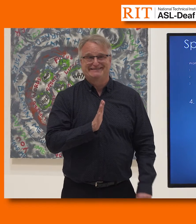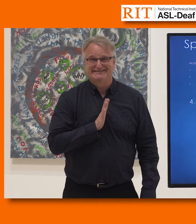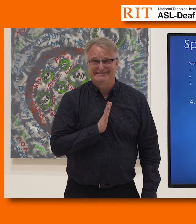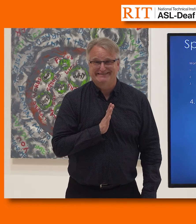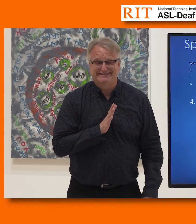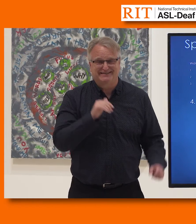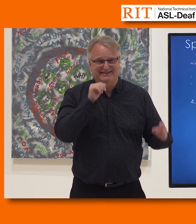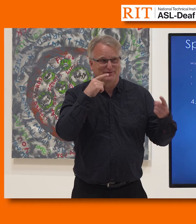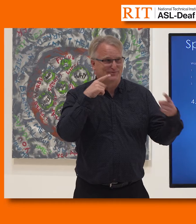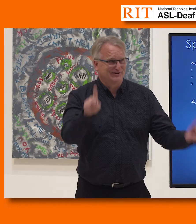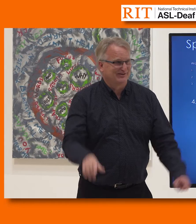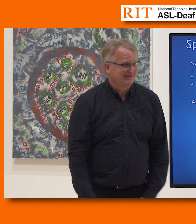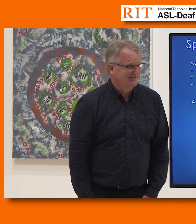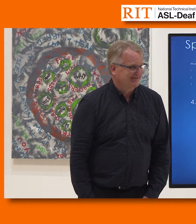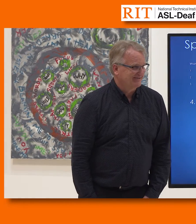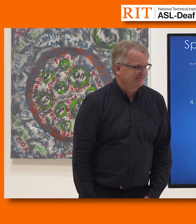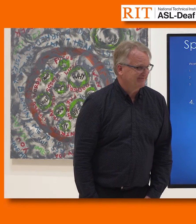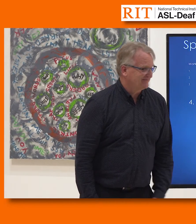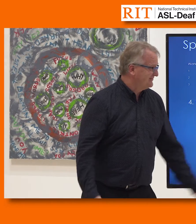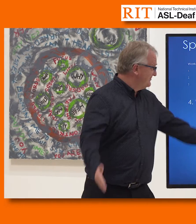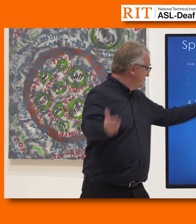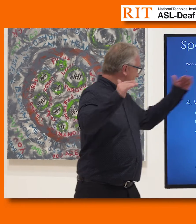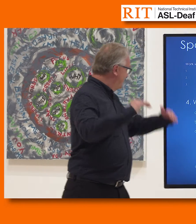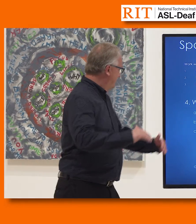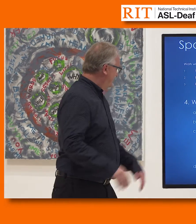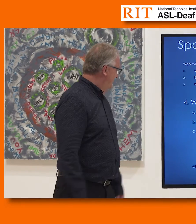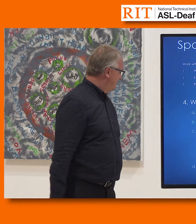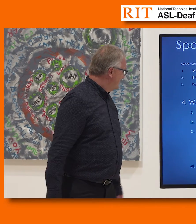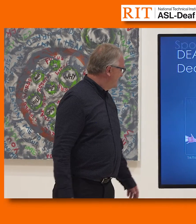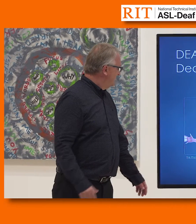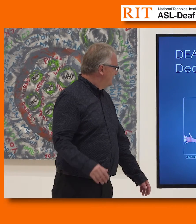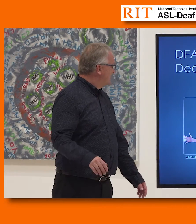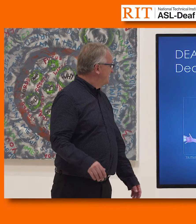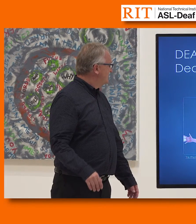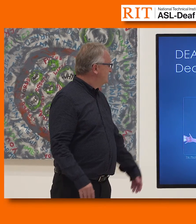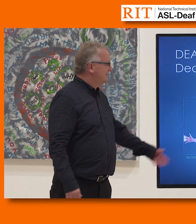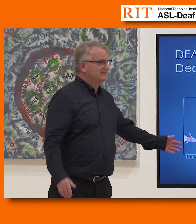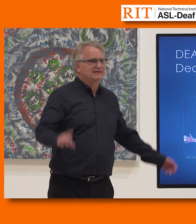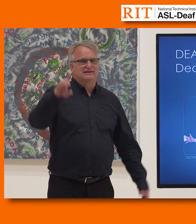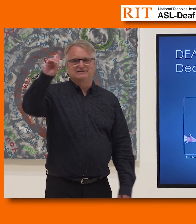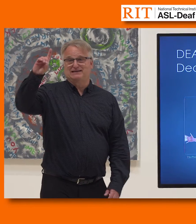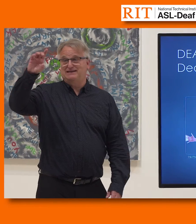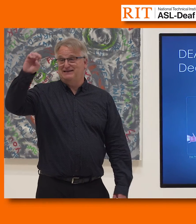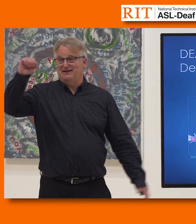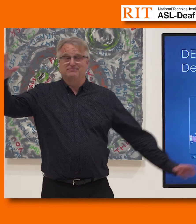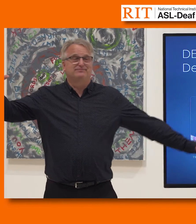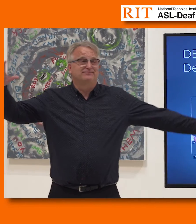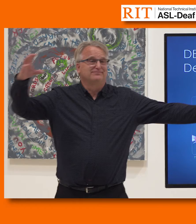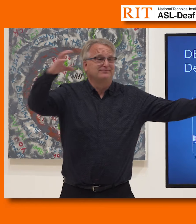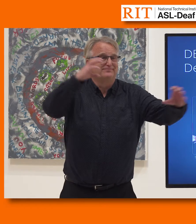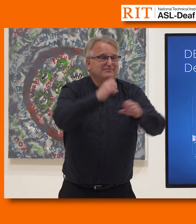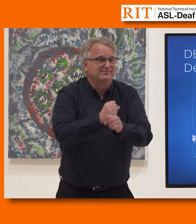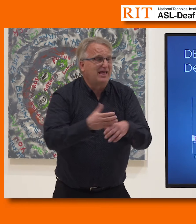I'm leaving the meeting, you know, and so, in standing up for myself, what wasn't working eventually changed.